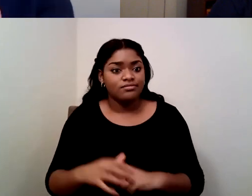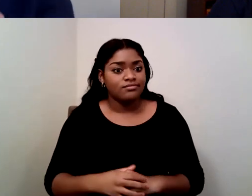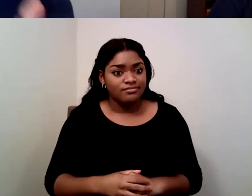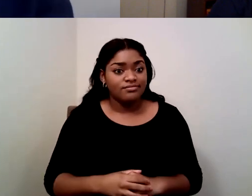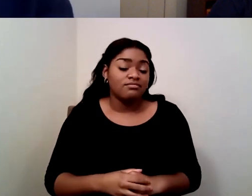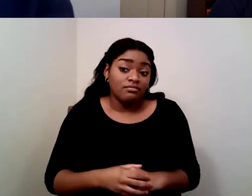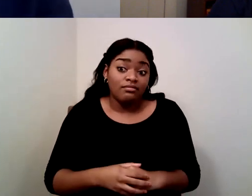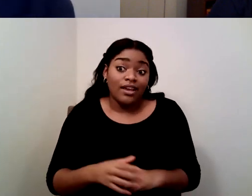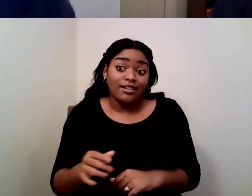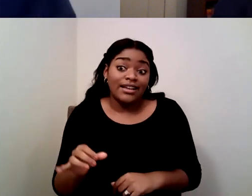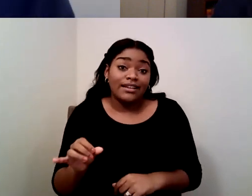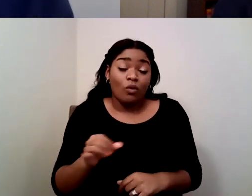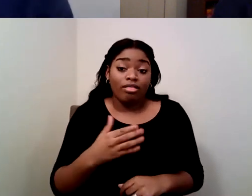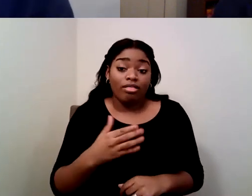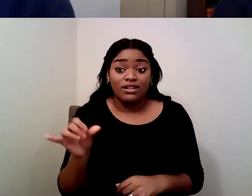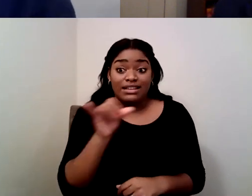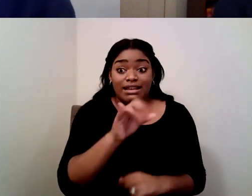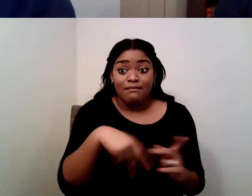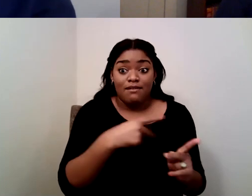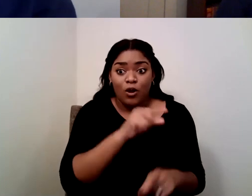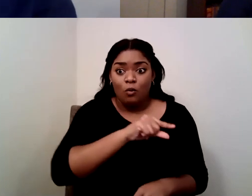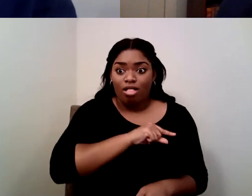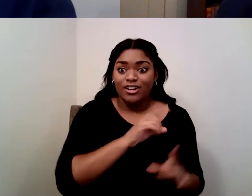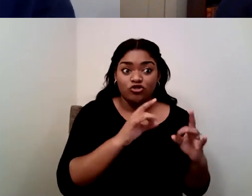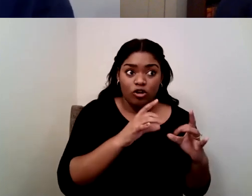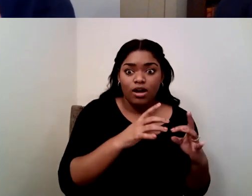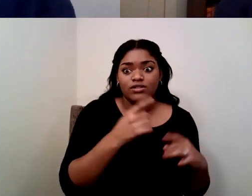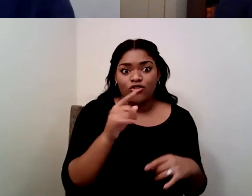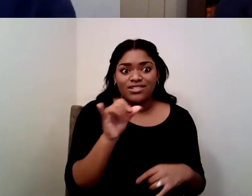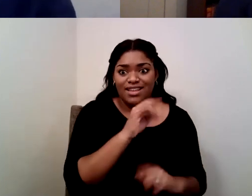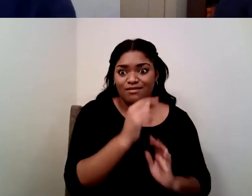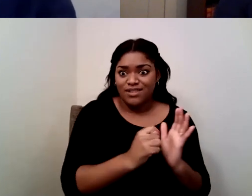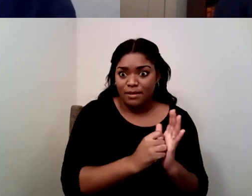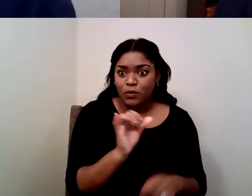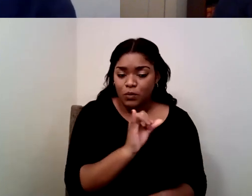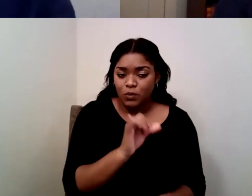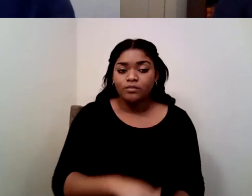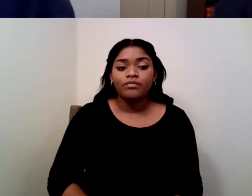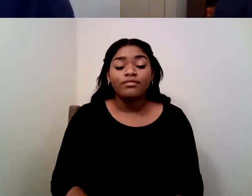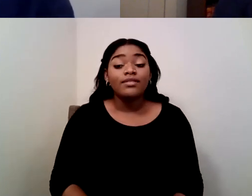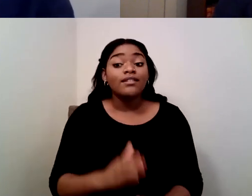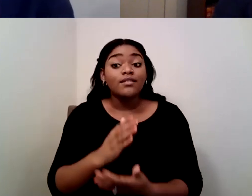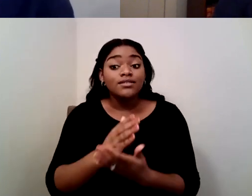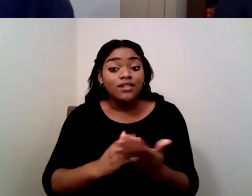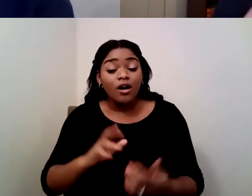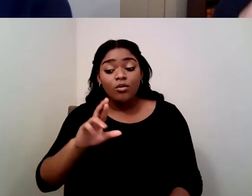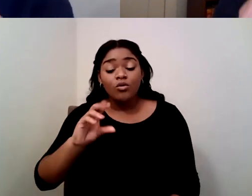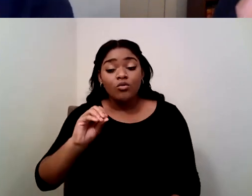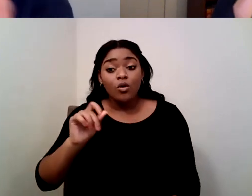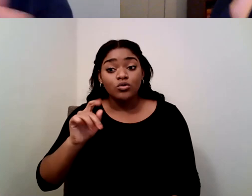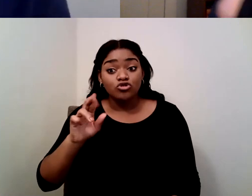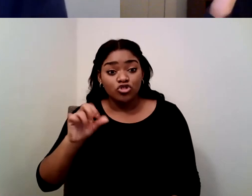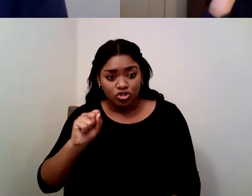as well as Starbucks or for as long as Starbucks. There are roasters in virtually every city